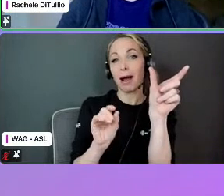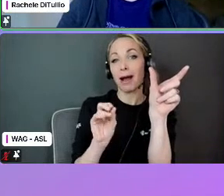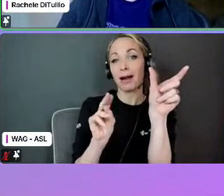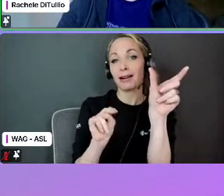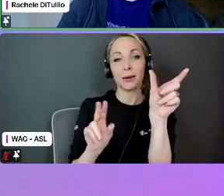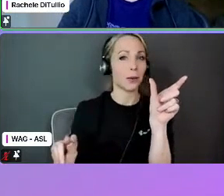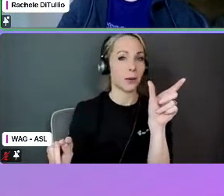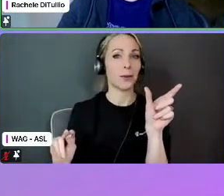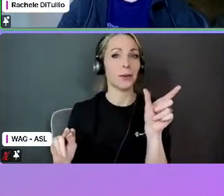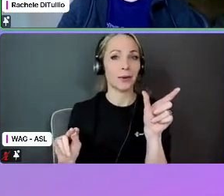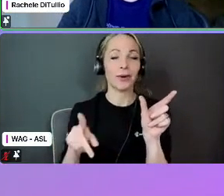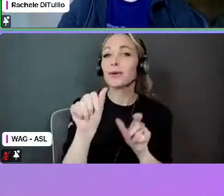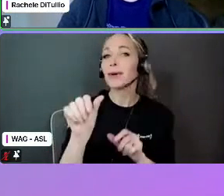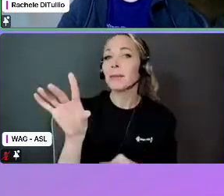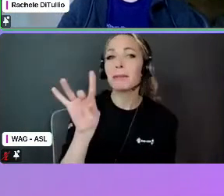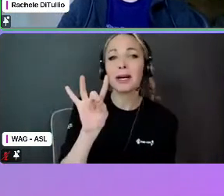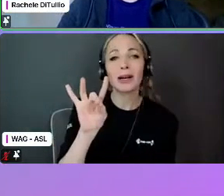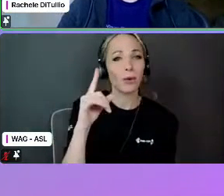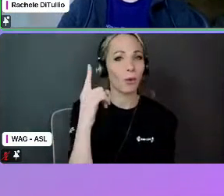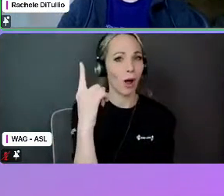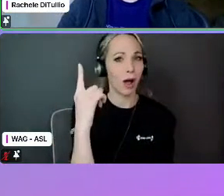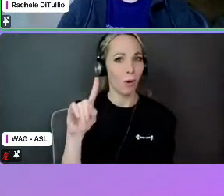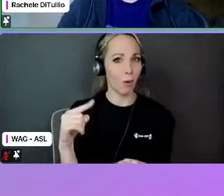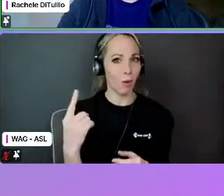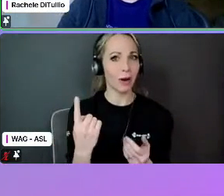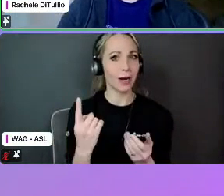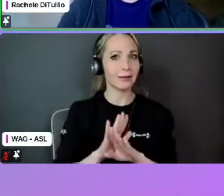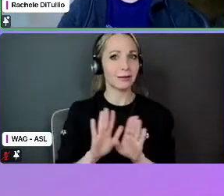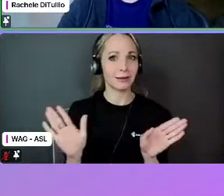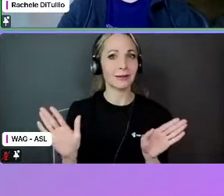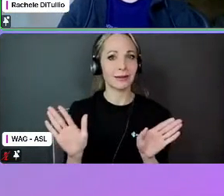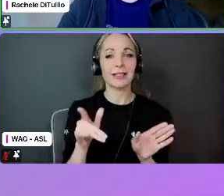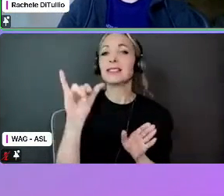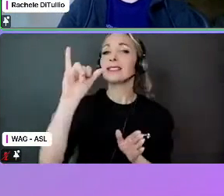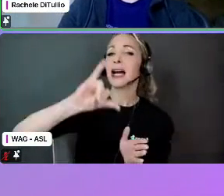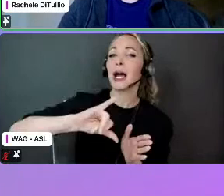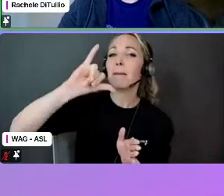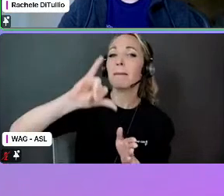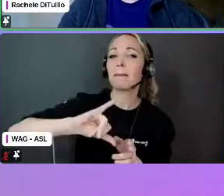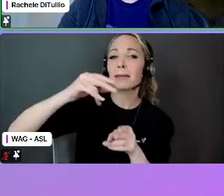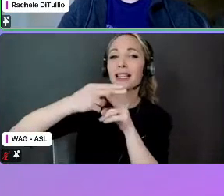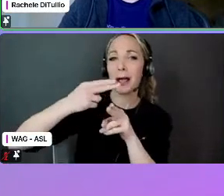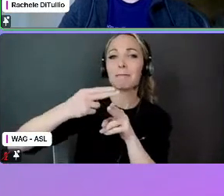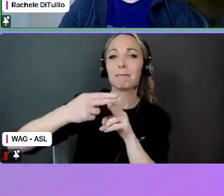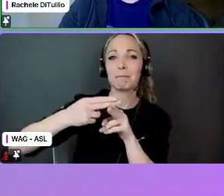option of radio button yes, and this section option is no. Now the radio buttons can only double that you can only